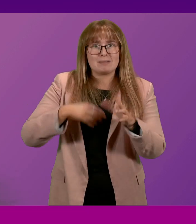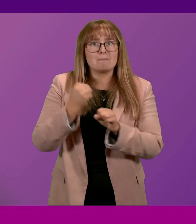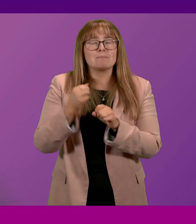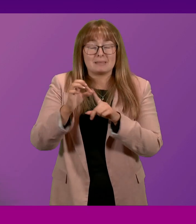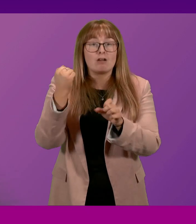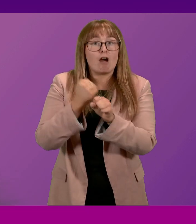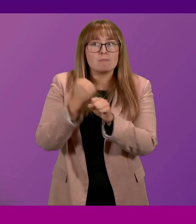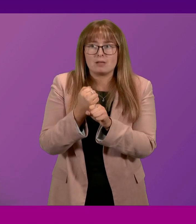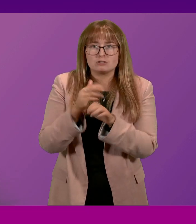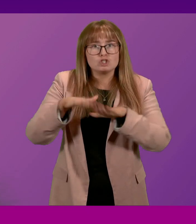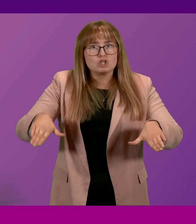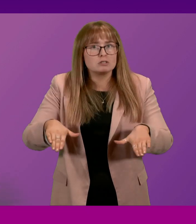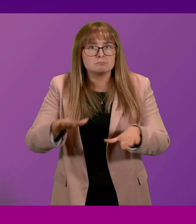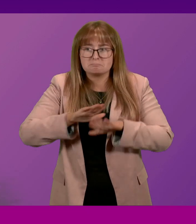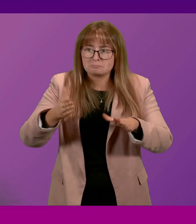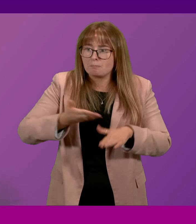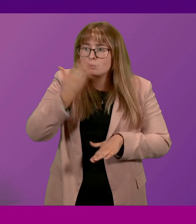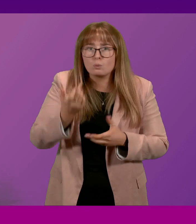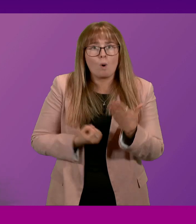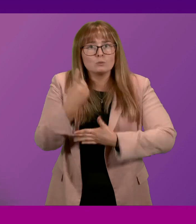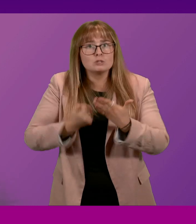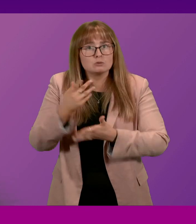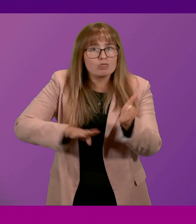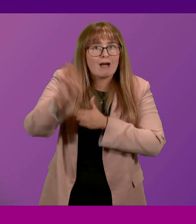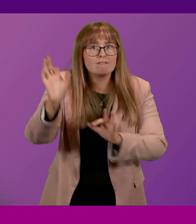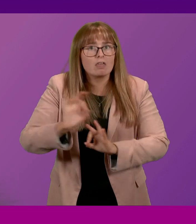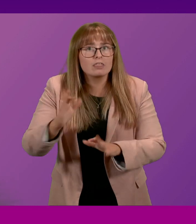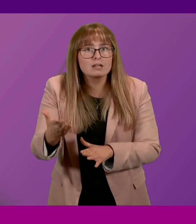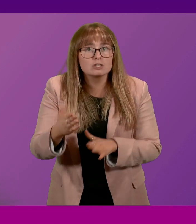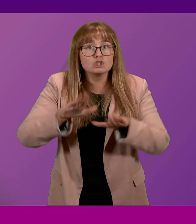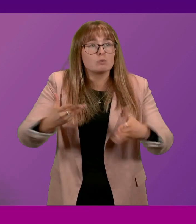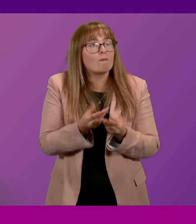are not being given the opportunities that they deserve. Children are absent from school and miss